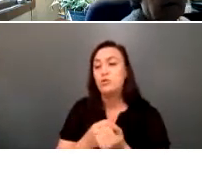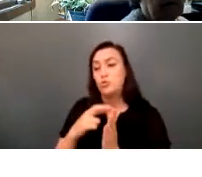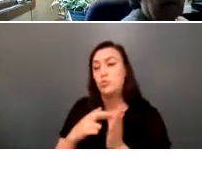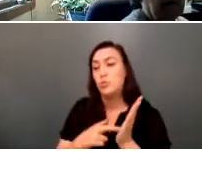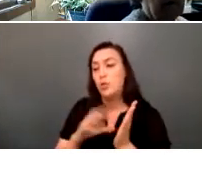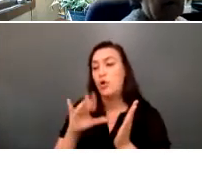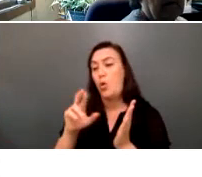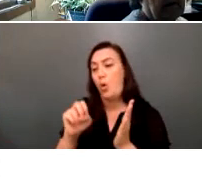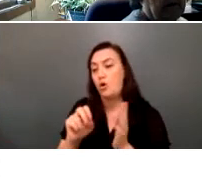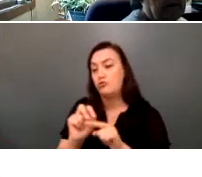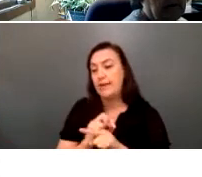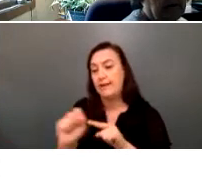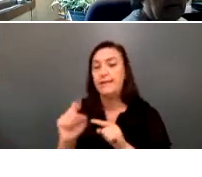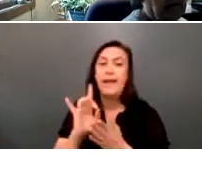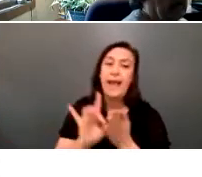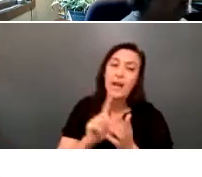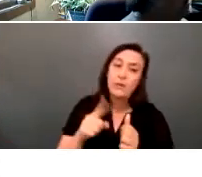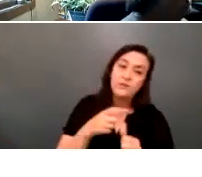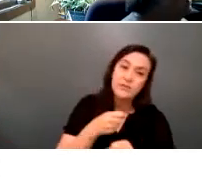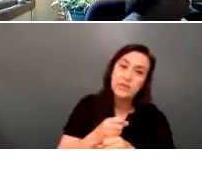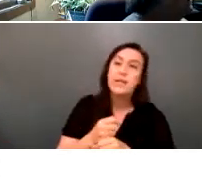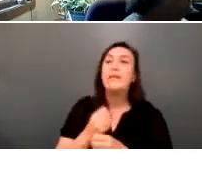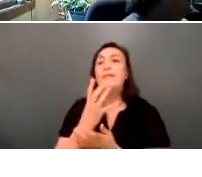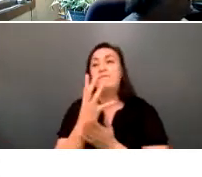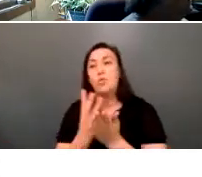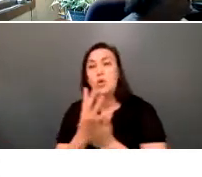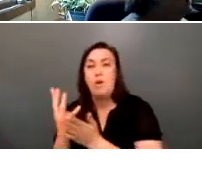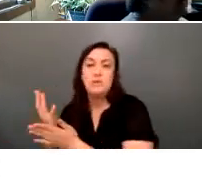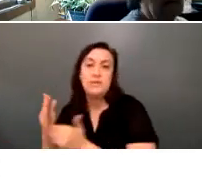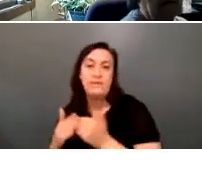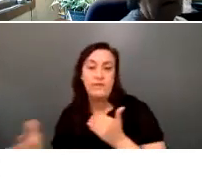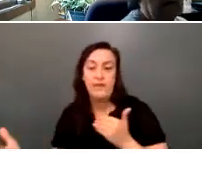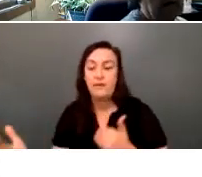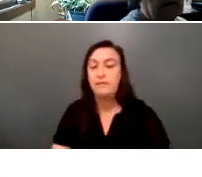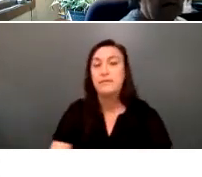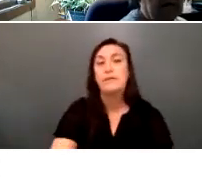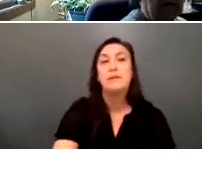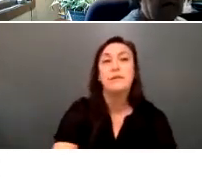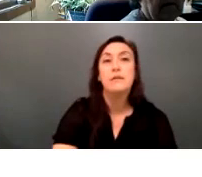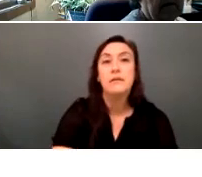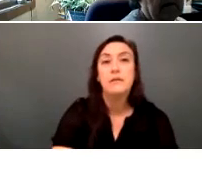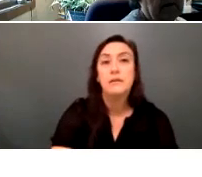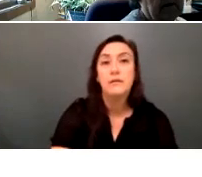staff and then four hours every year after the other. Things can be covered until a person's competence, so someone that's been in the